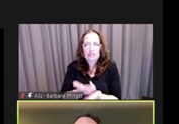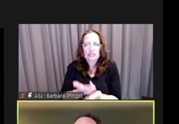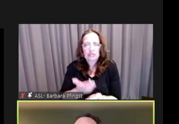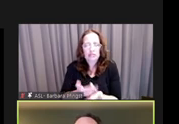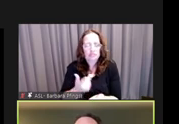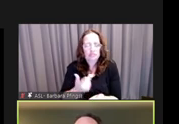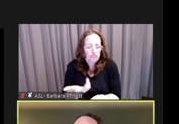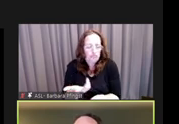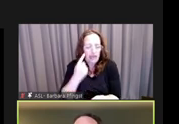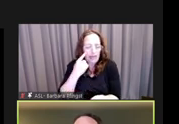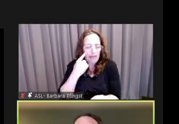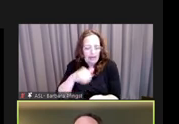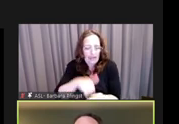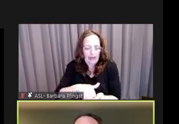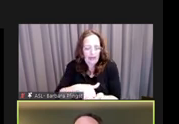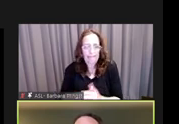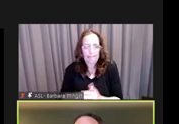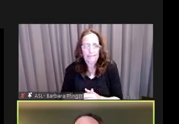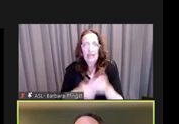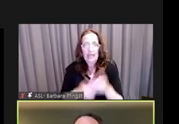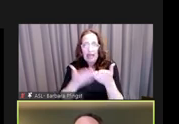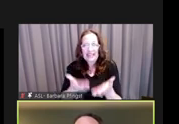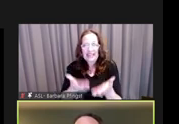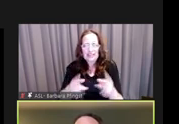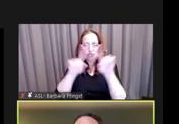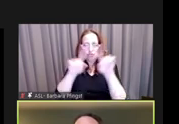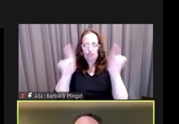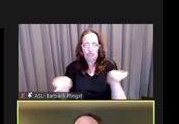So I'm really not gonna talk much about this. But I would be remiss to not just mention